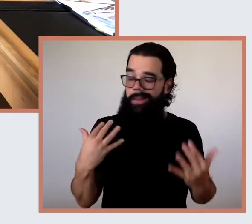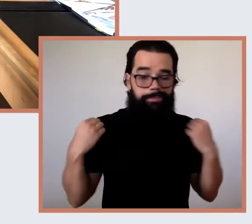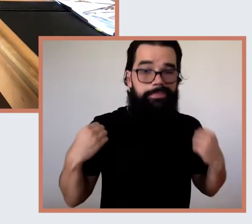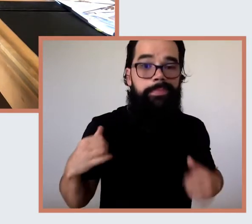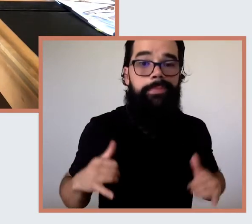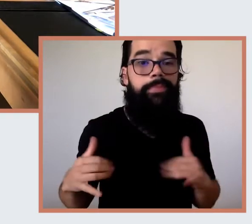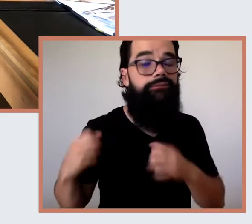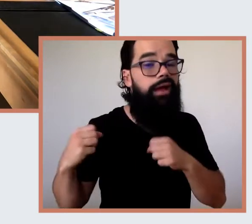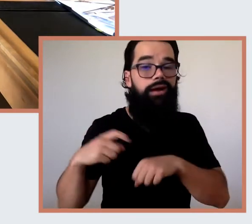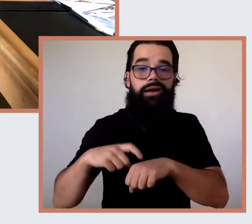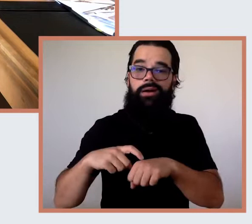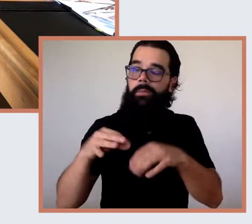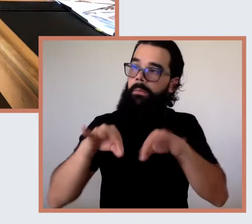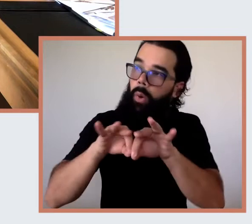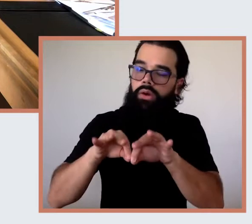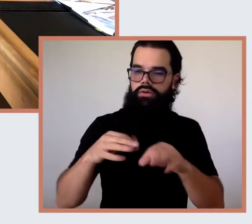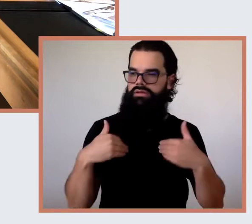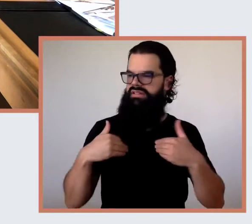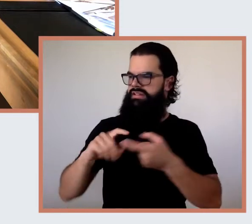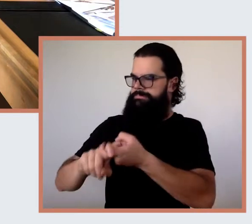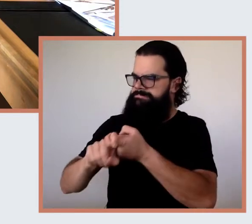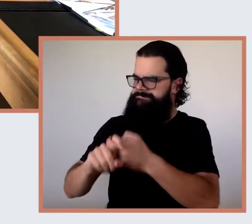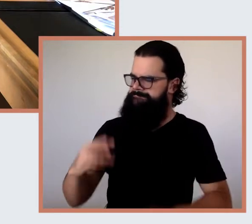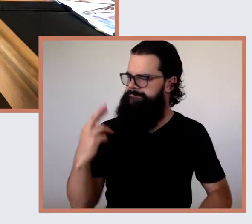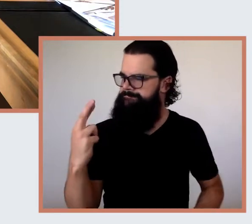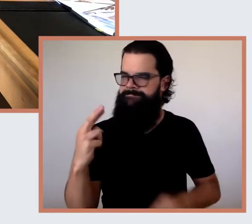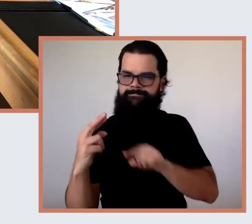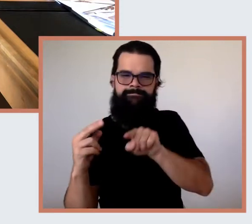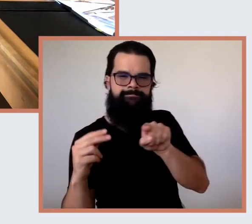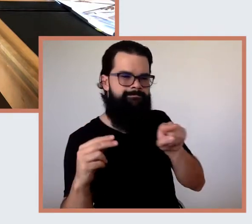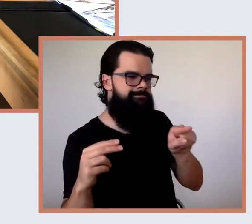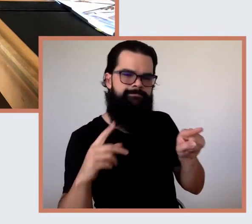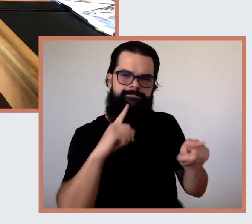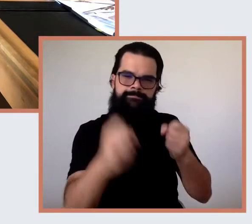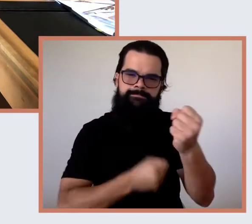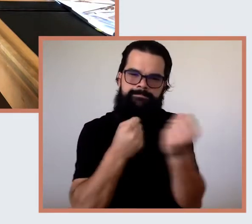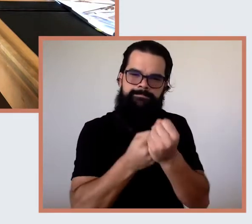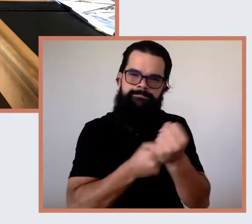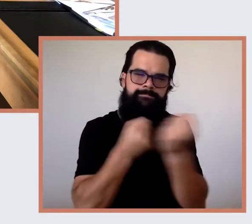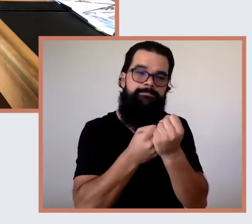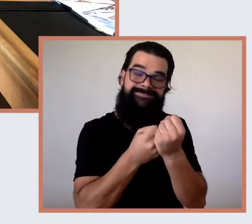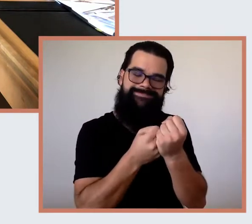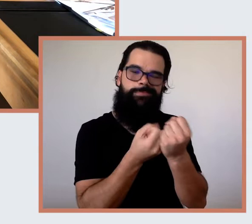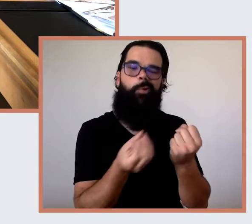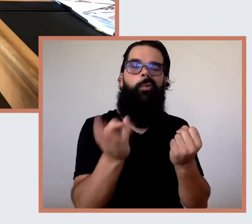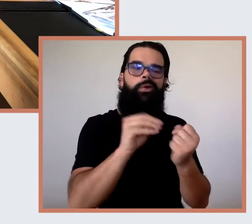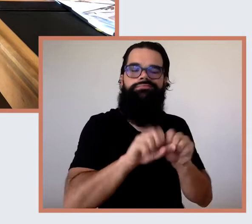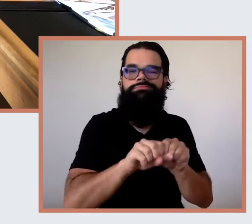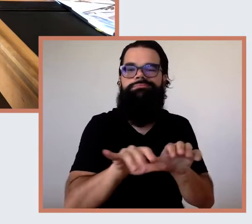Those regrets are something that, look, I have friends, my best friends in the world who all went on to their own